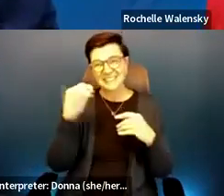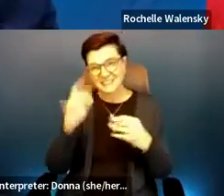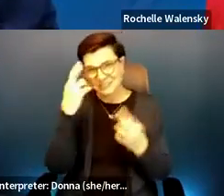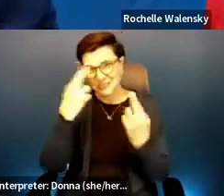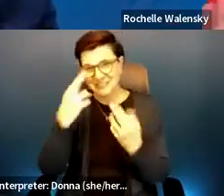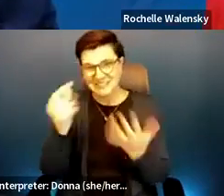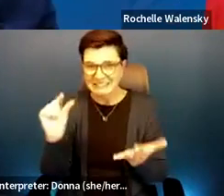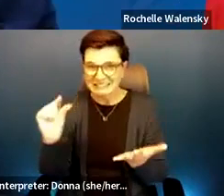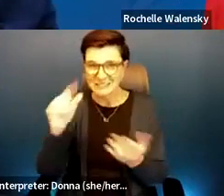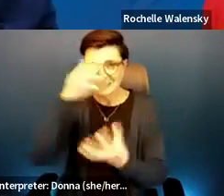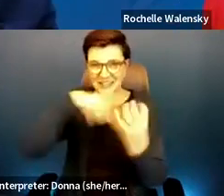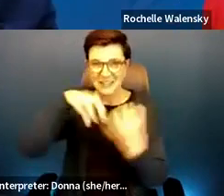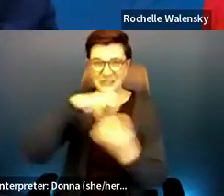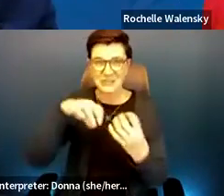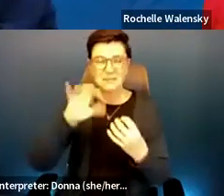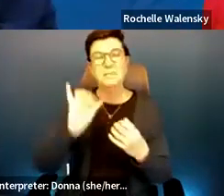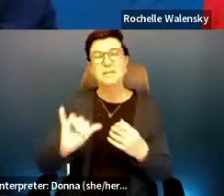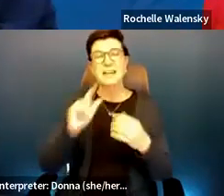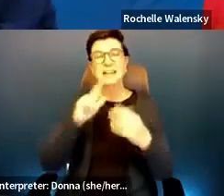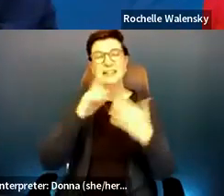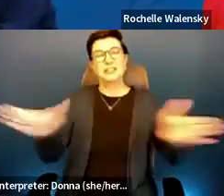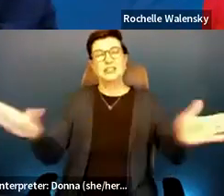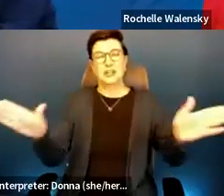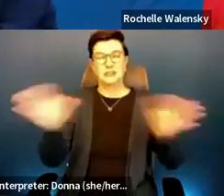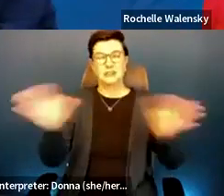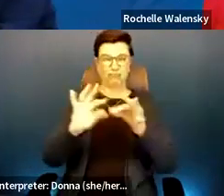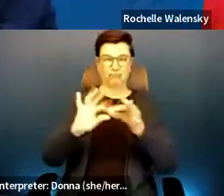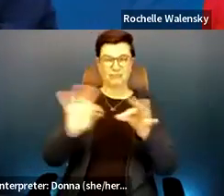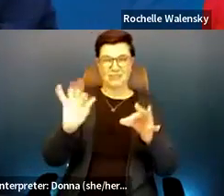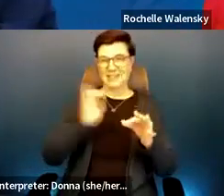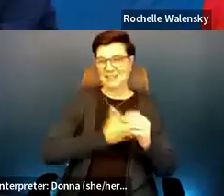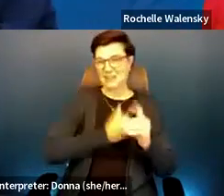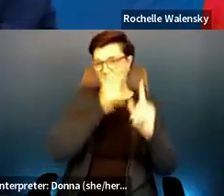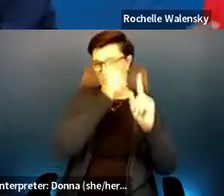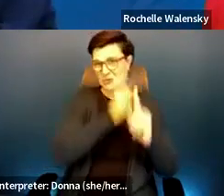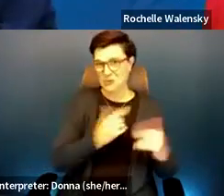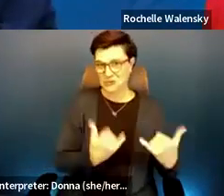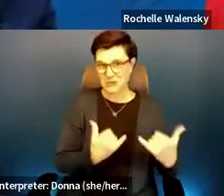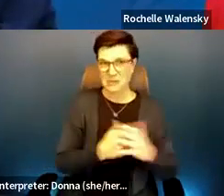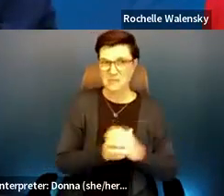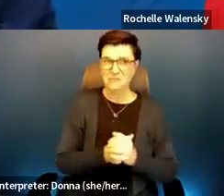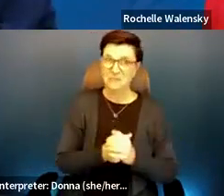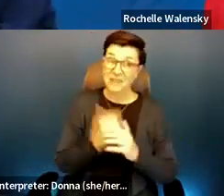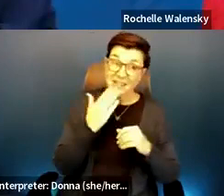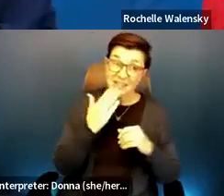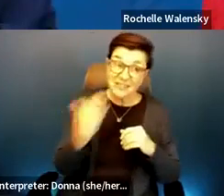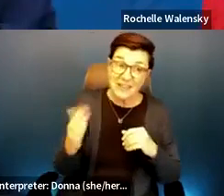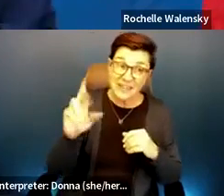that that's sort of the big picture areas that we worked towards. Thank you, Rochelle, and we did get the moving forward briefing.